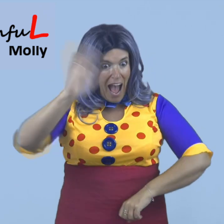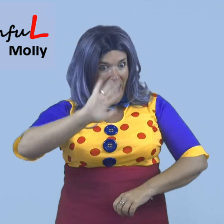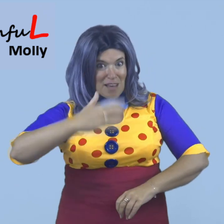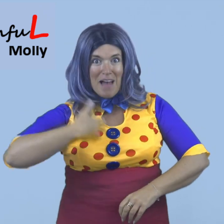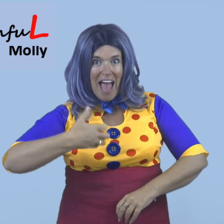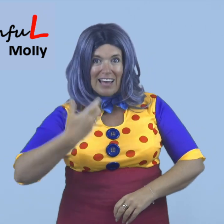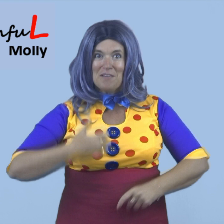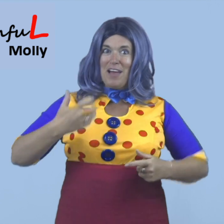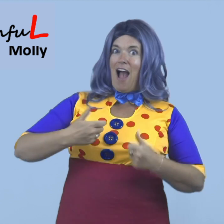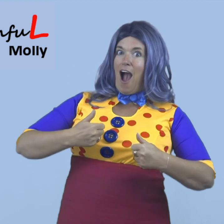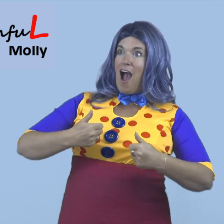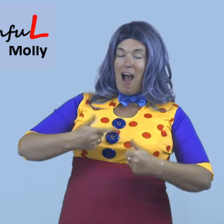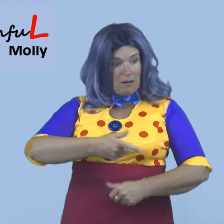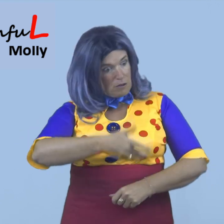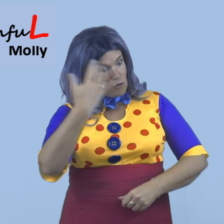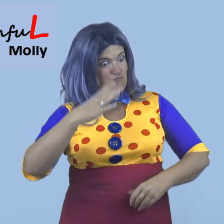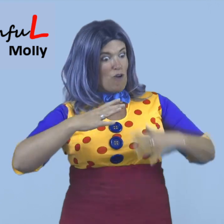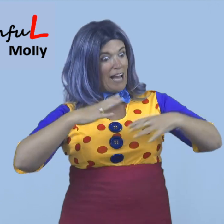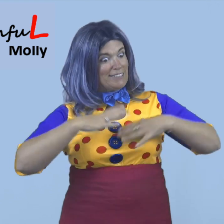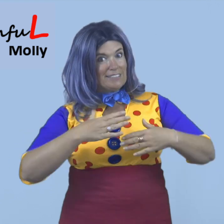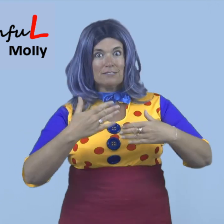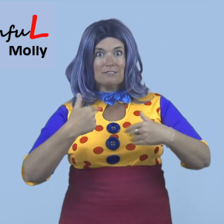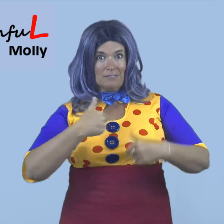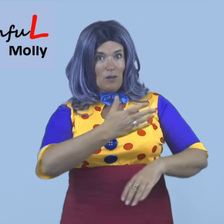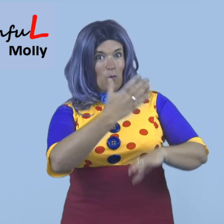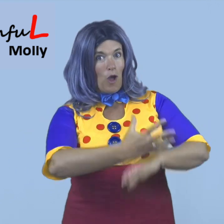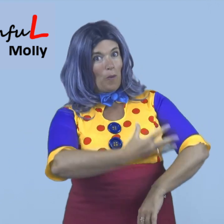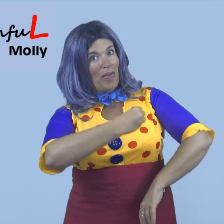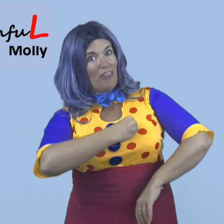“Hello Meg,” said Milkman Bob, “Are you ready to see what milkmen get up to in